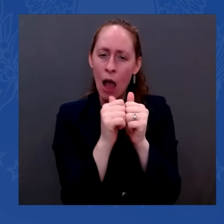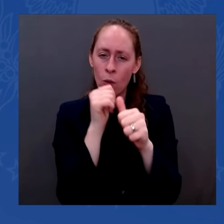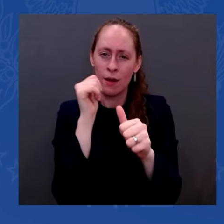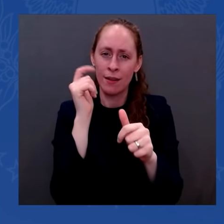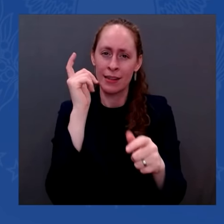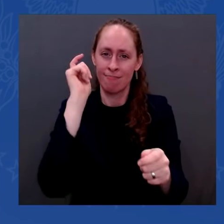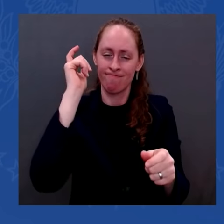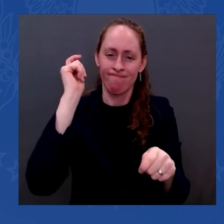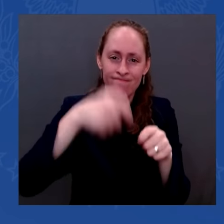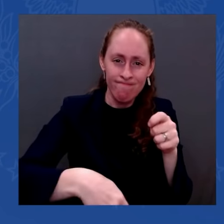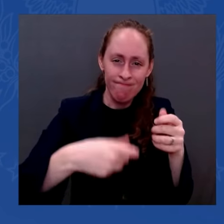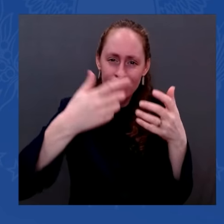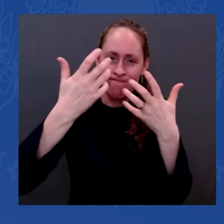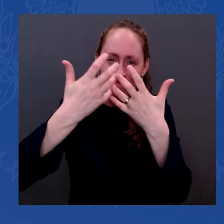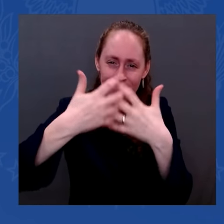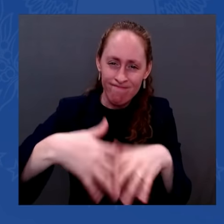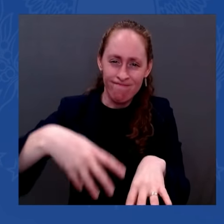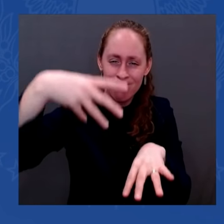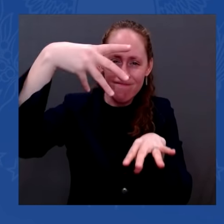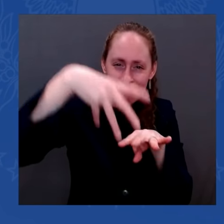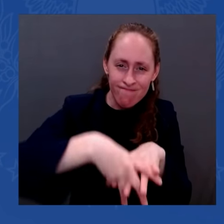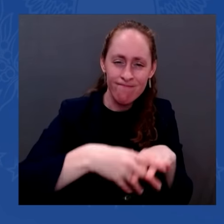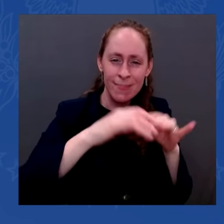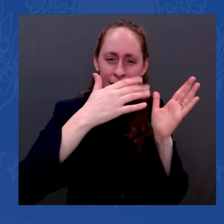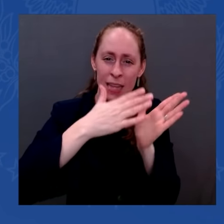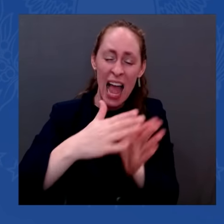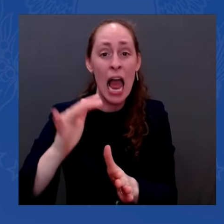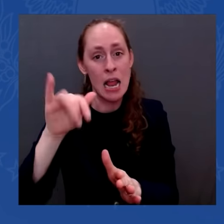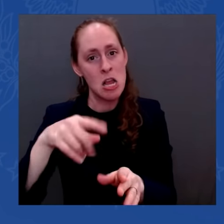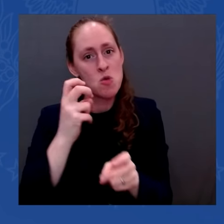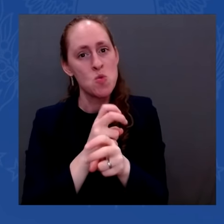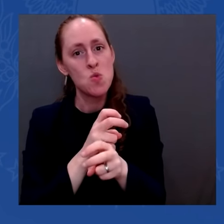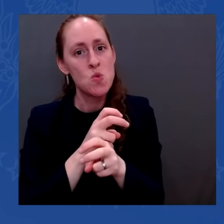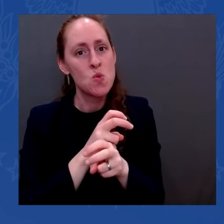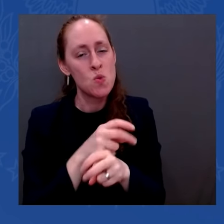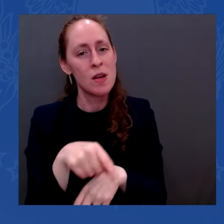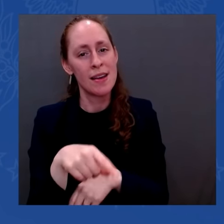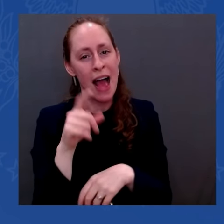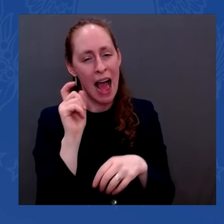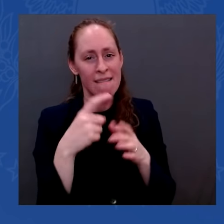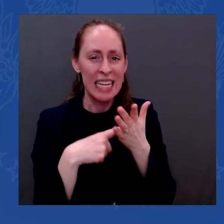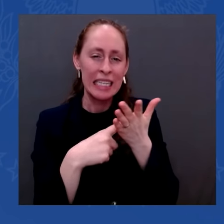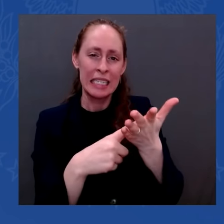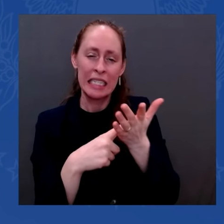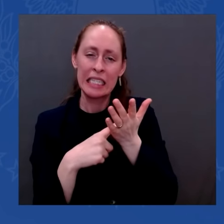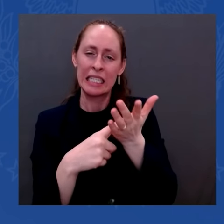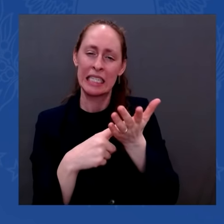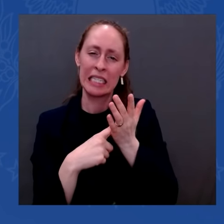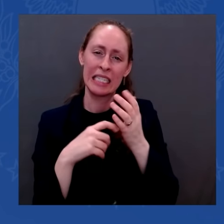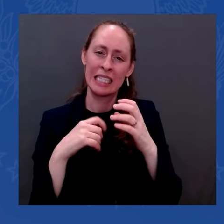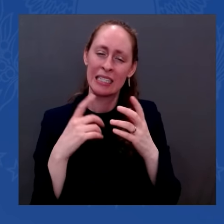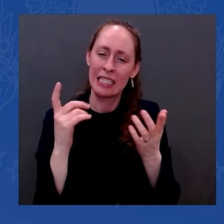whether it's going to be that we're asking for fees, royalties, community benefit agreements,